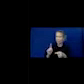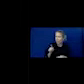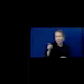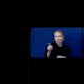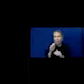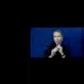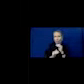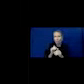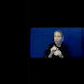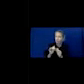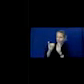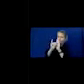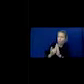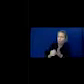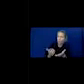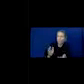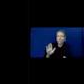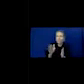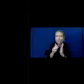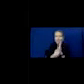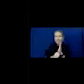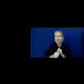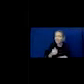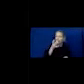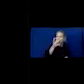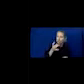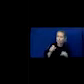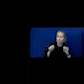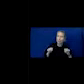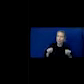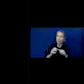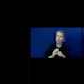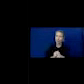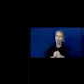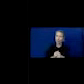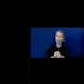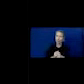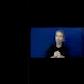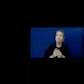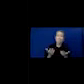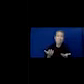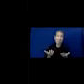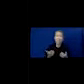their skills, interests and abilities as well as their employment conditions that they need